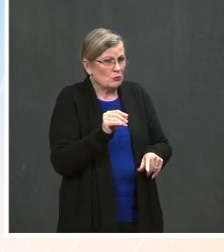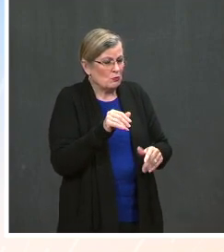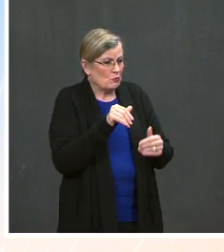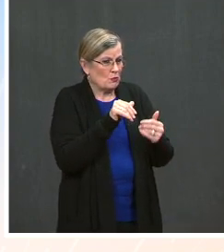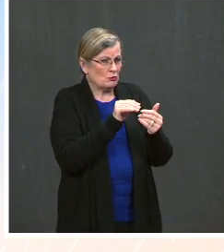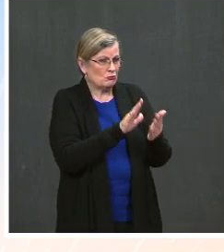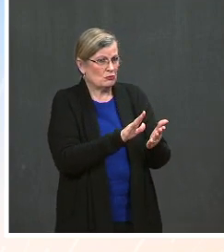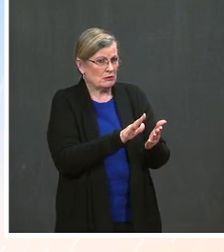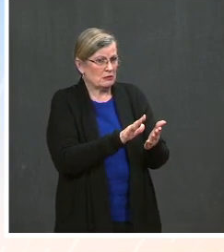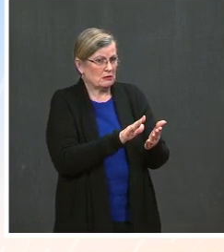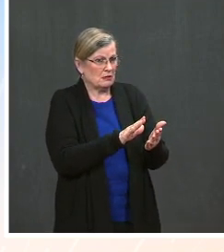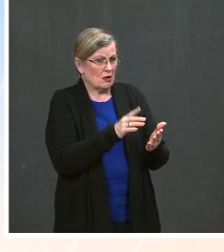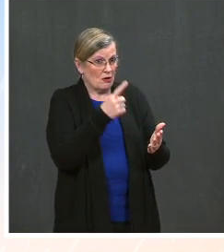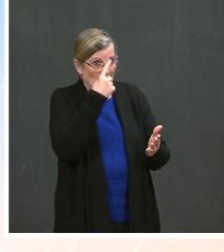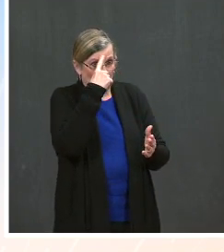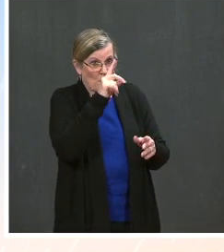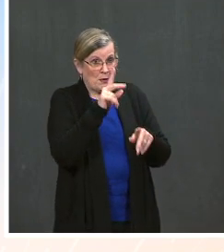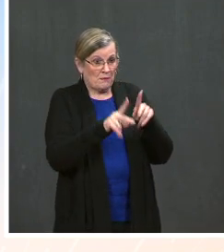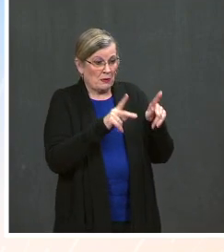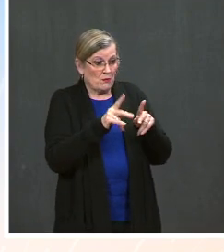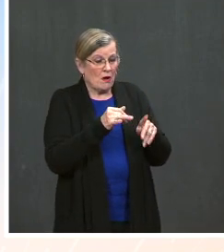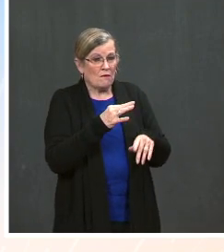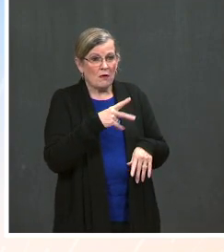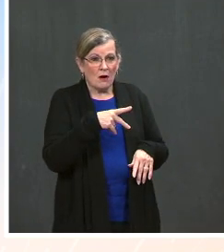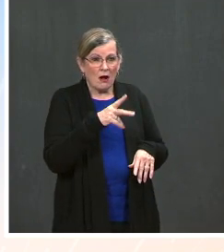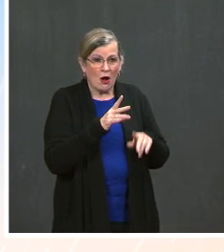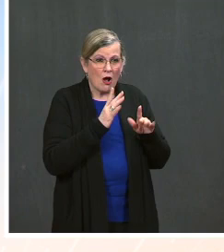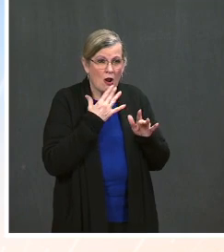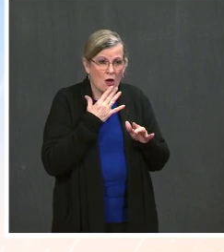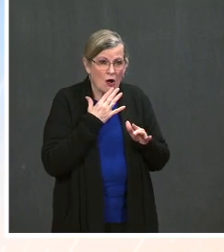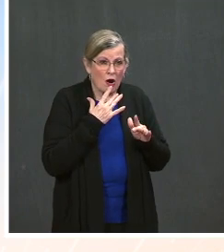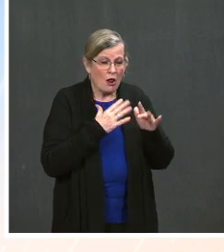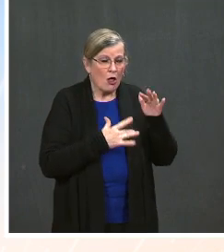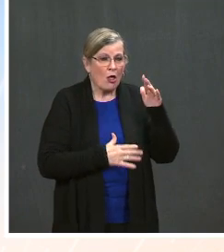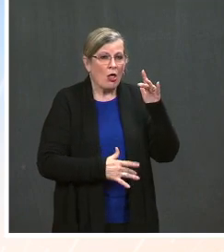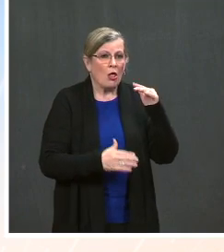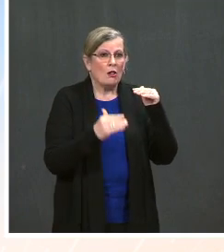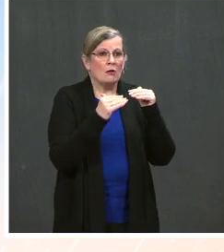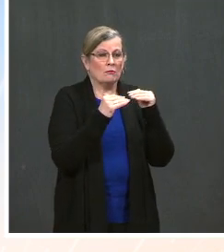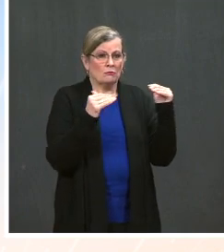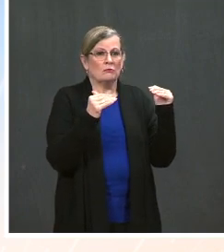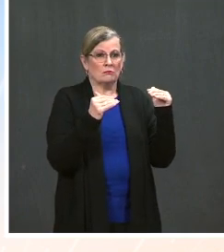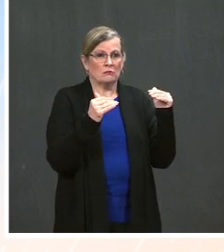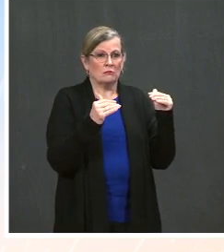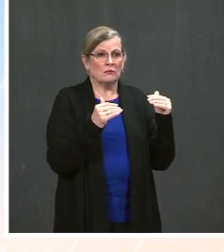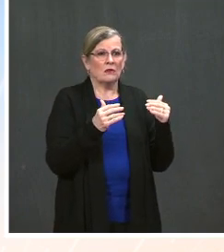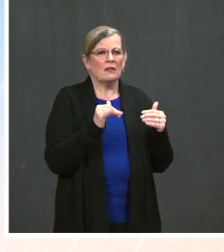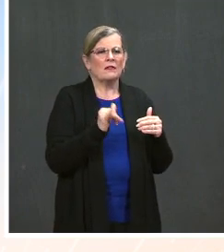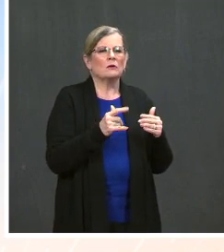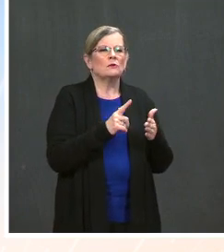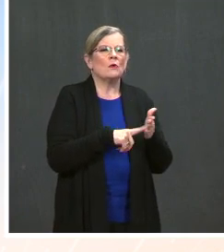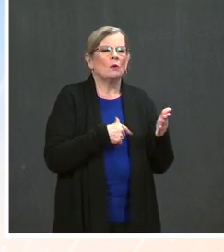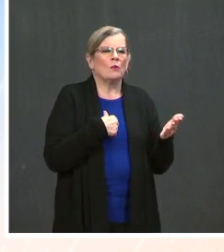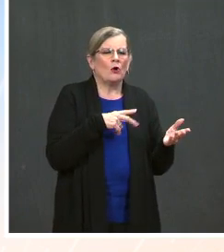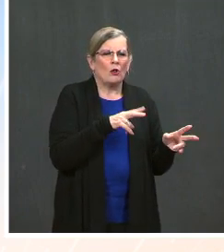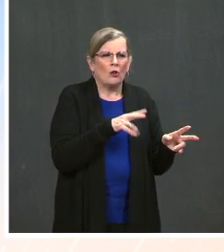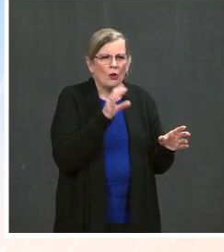This is important. And part of the American Jobs Plan -- you know, when we think about -- as it goes through its process through Congress,